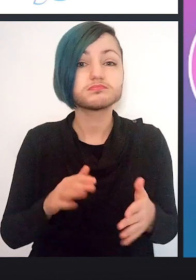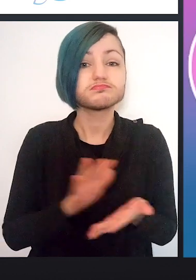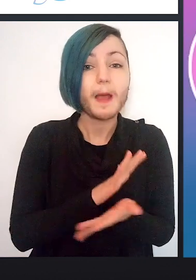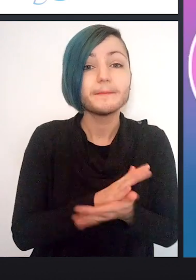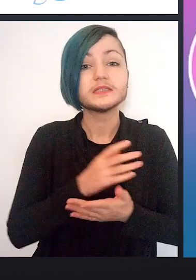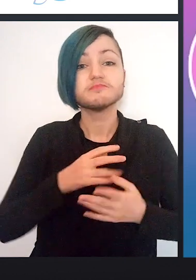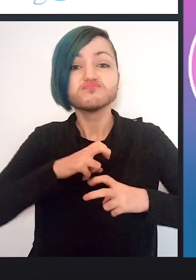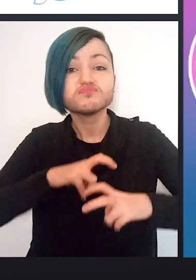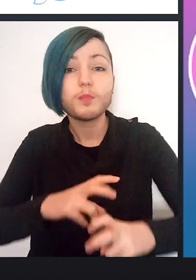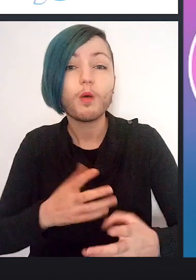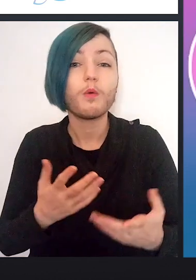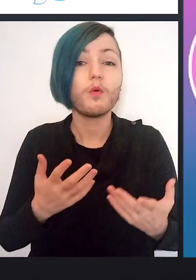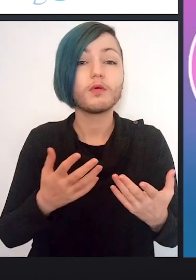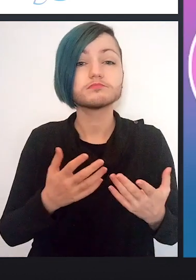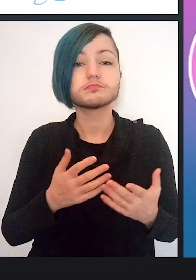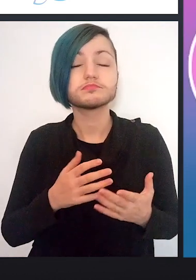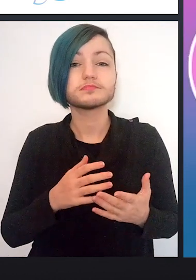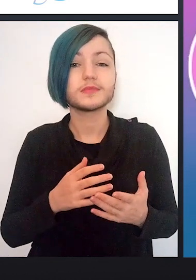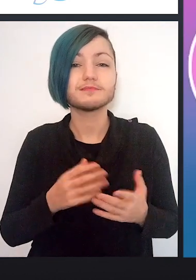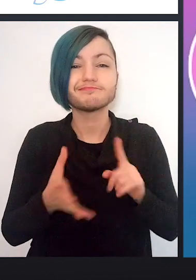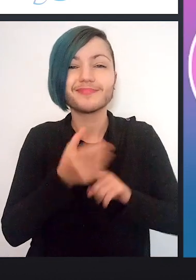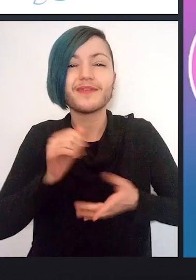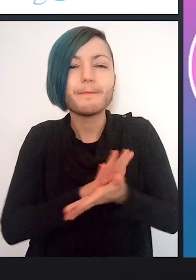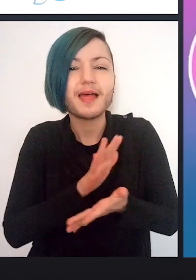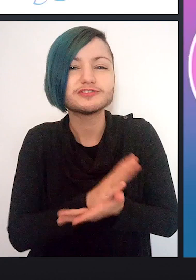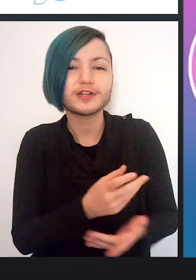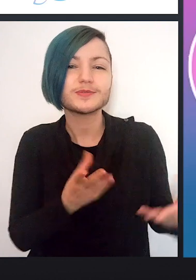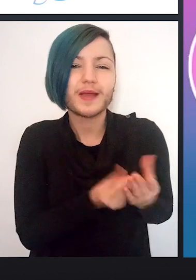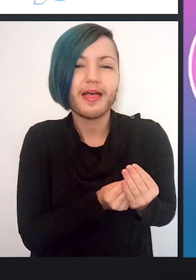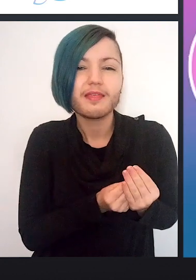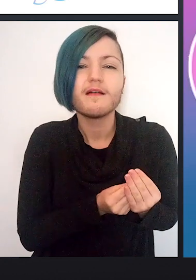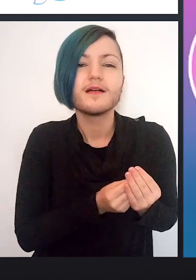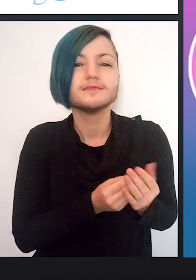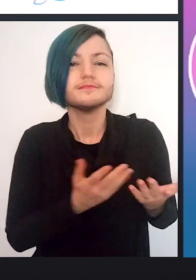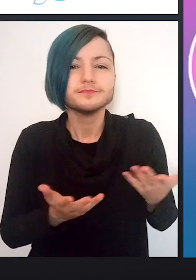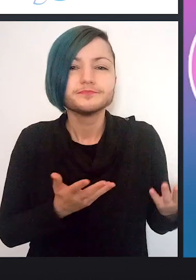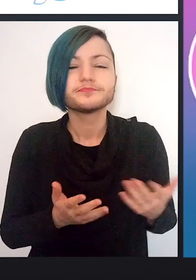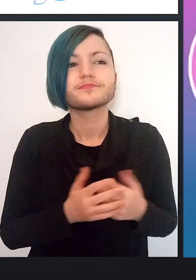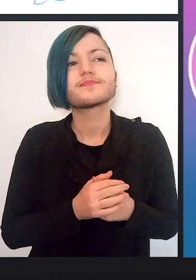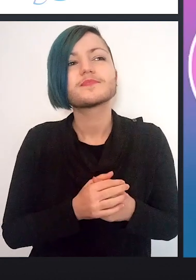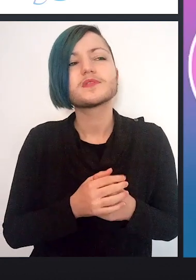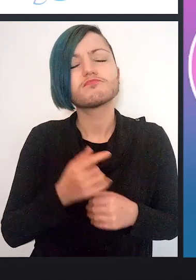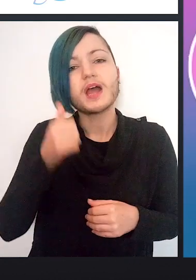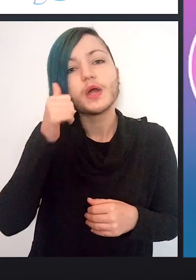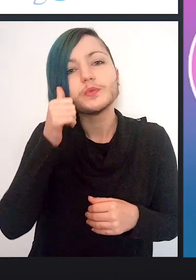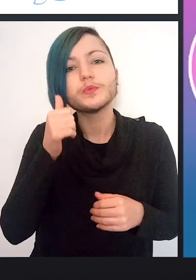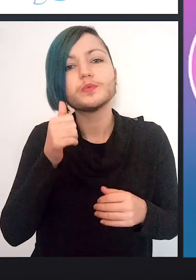exploring that and pleasuring each other. And I knew that for Ellen would